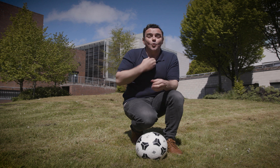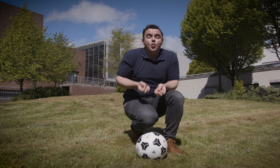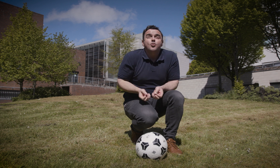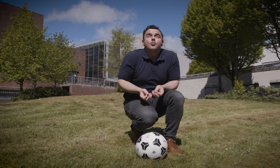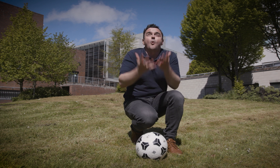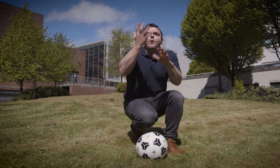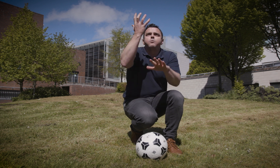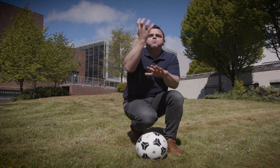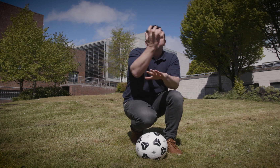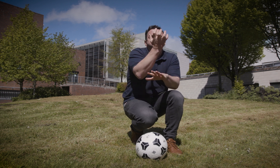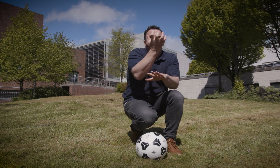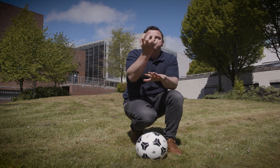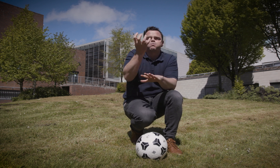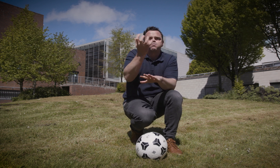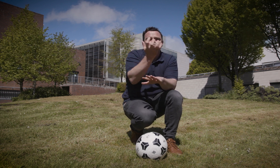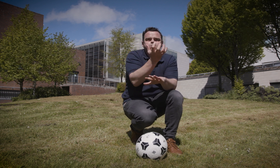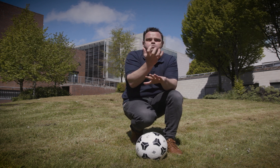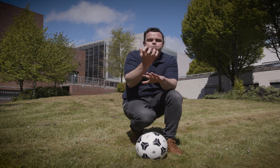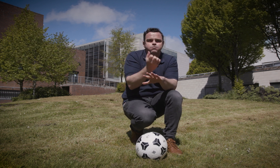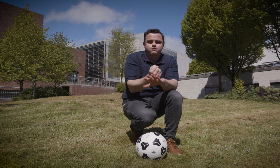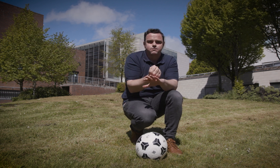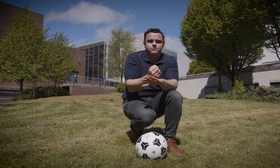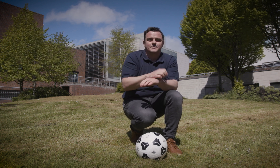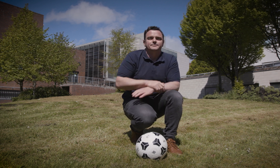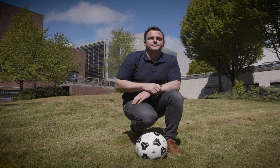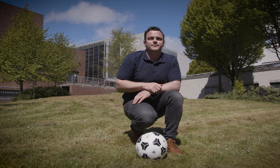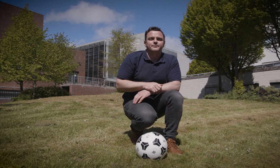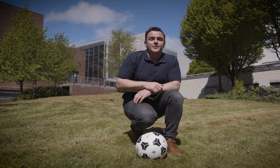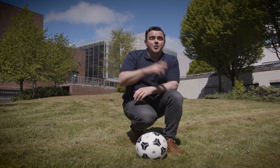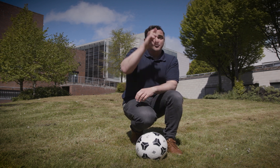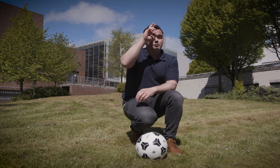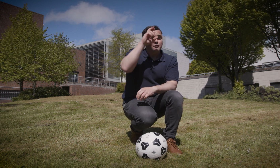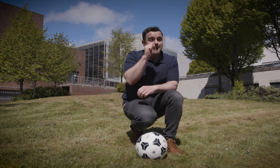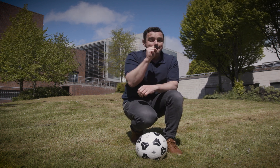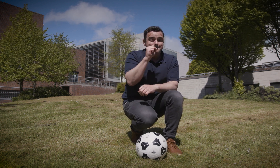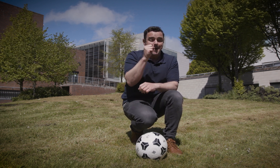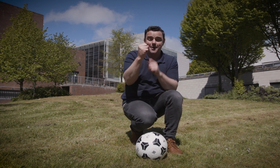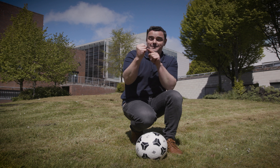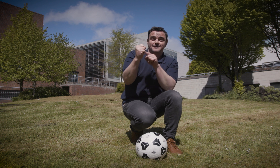and the football will be pulled down to the ground much more slowly. But remember, the football's mass